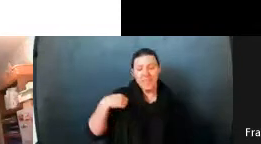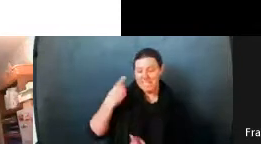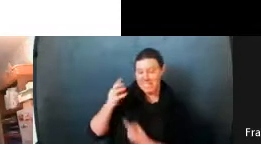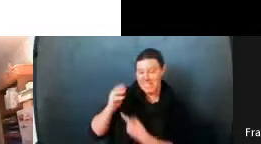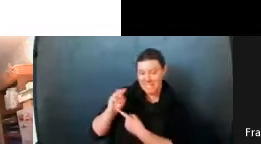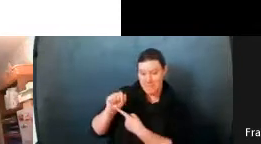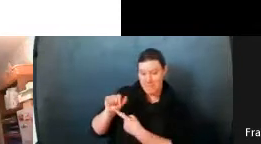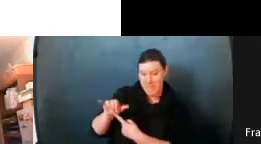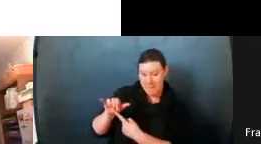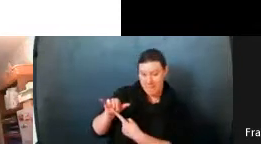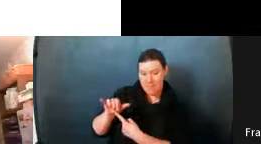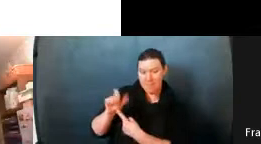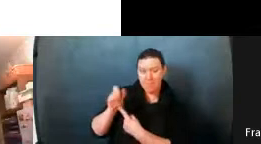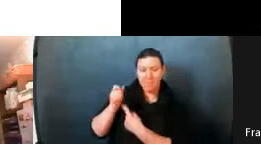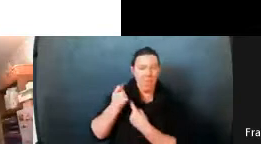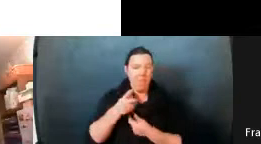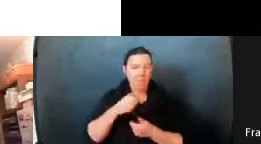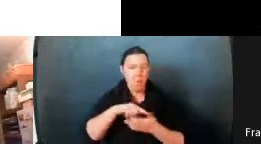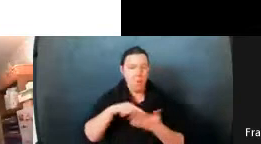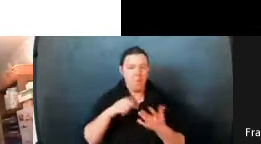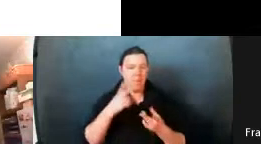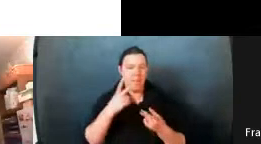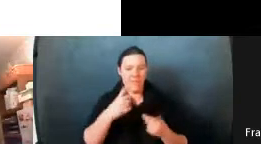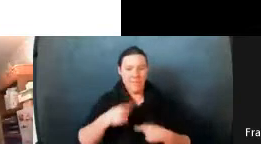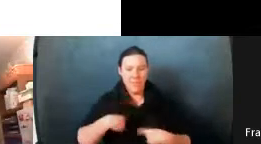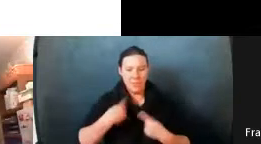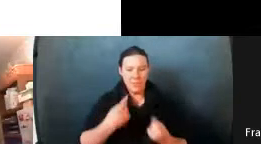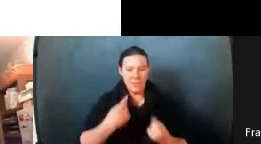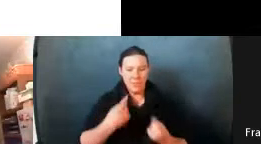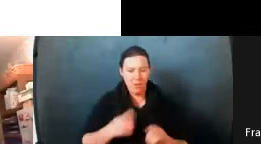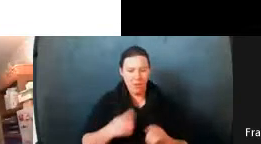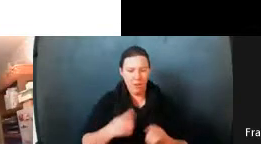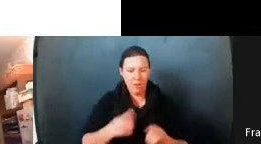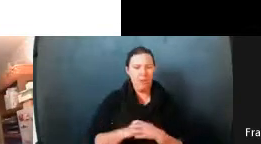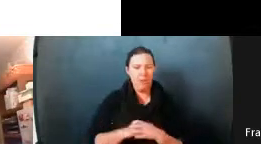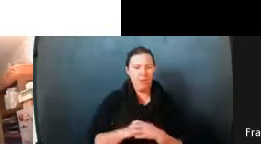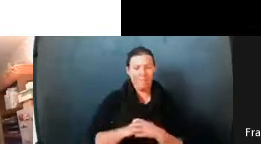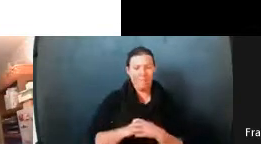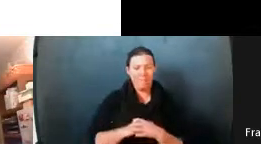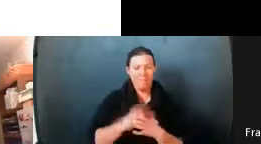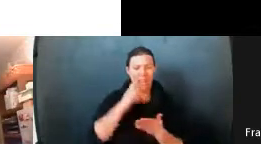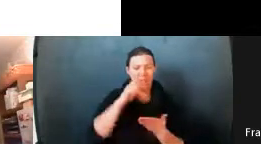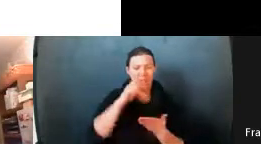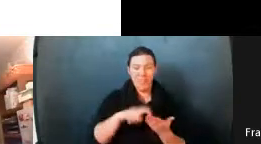I think one of the big things is just the lack of mobile services.